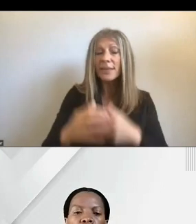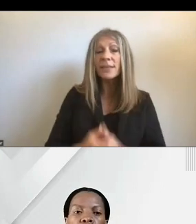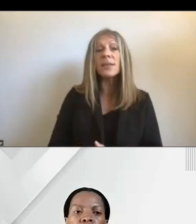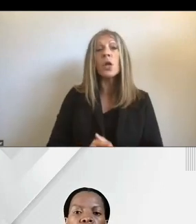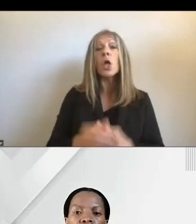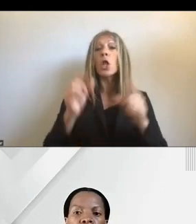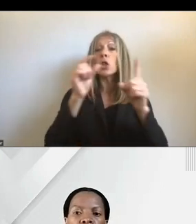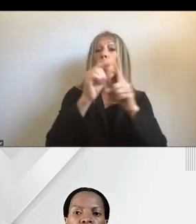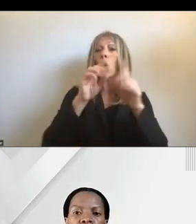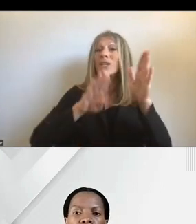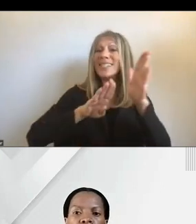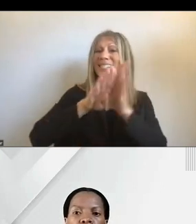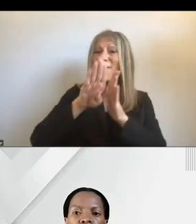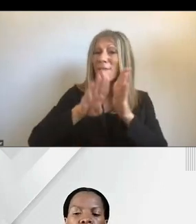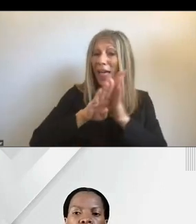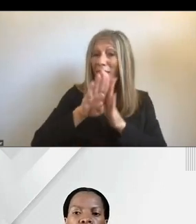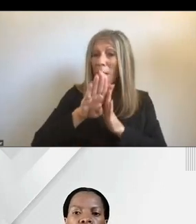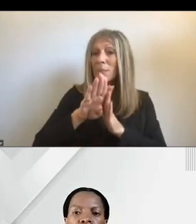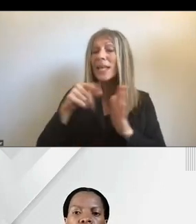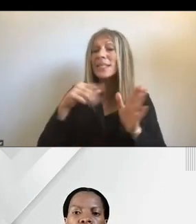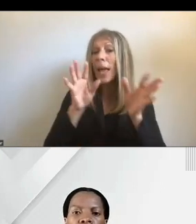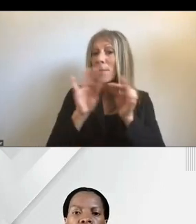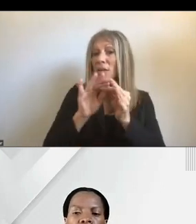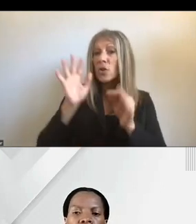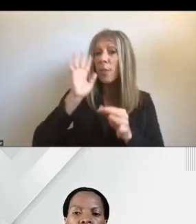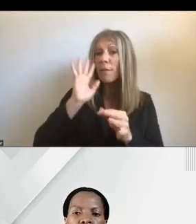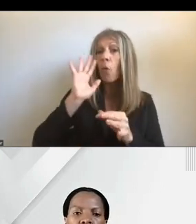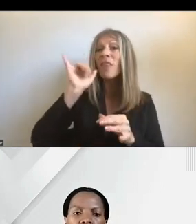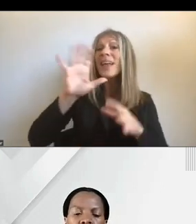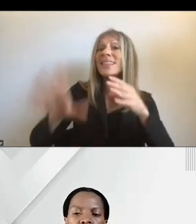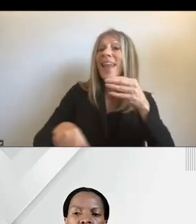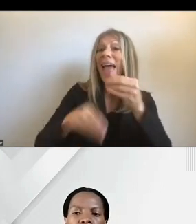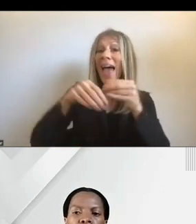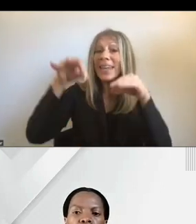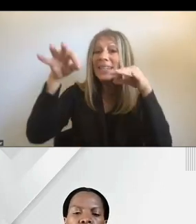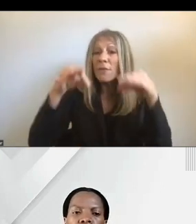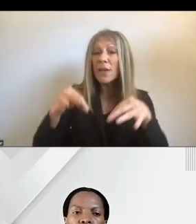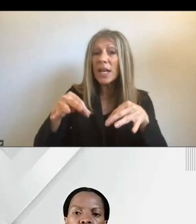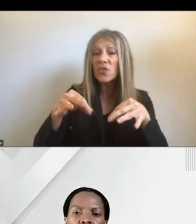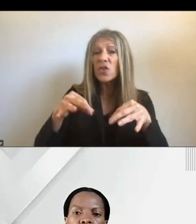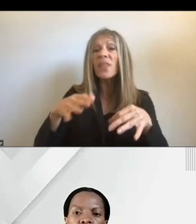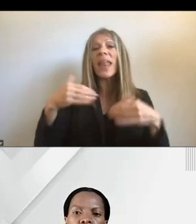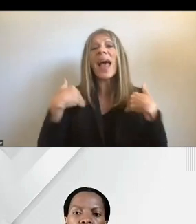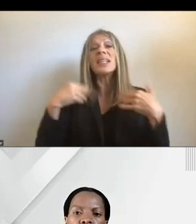The word, developed, as I mentioned earlier, is an added definition that serves the purpose in